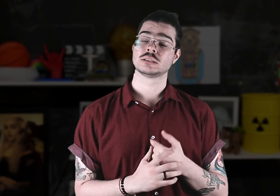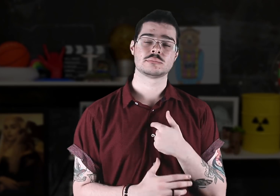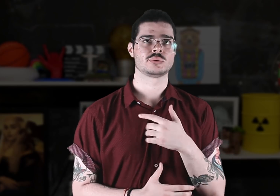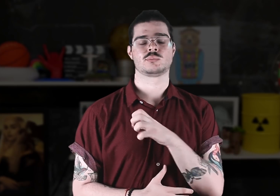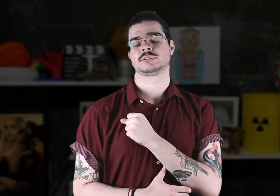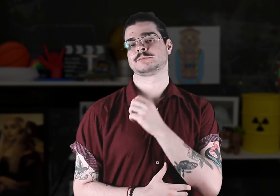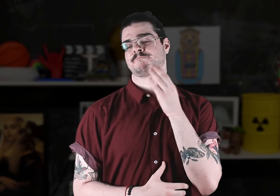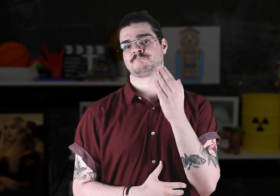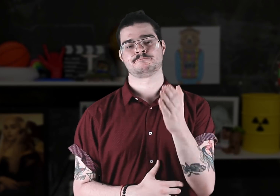How I love it!